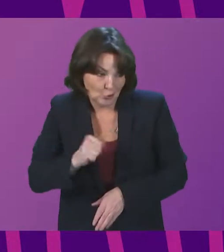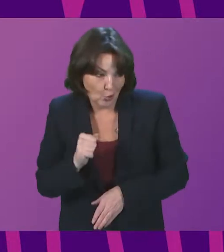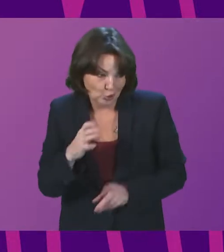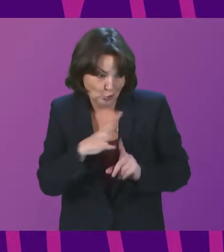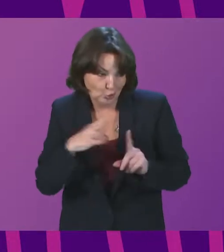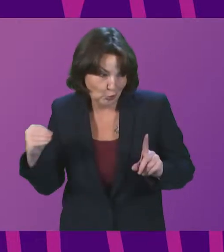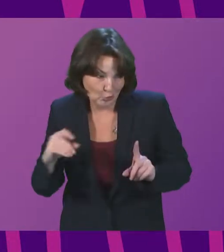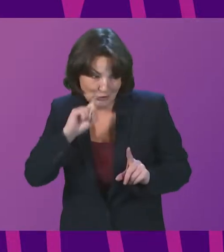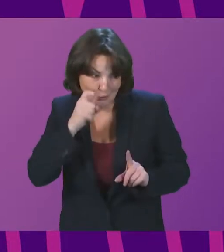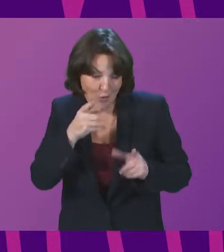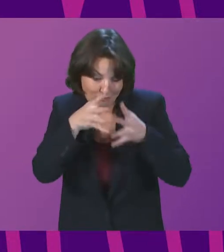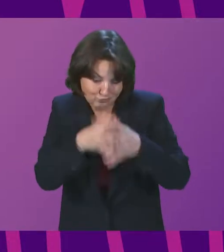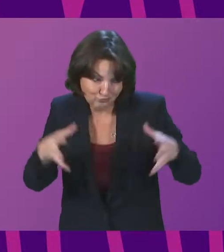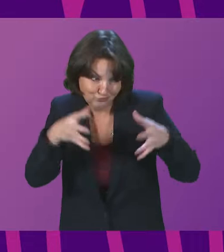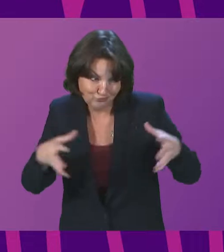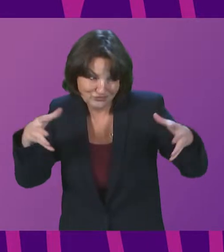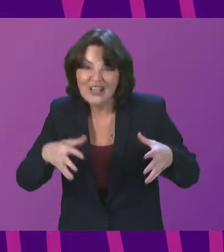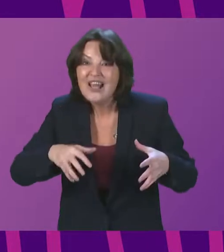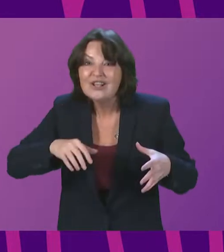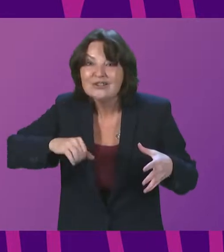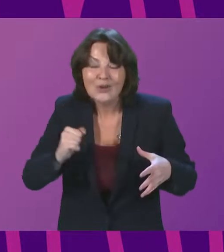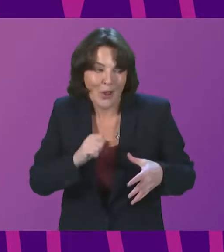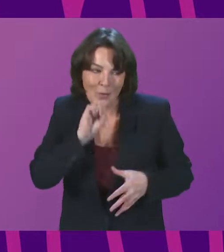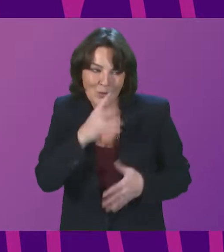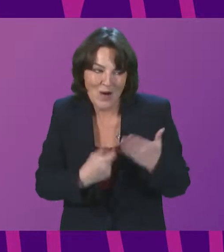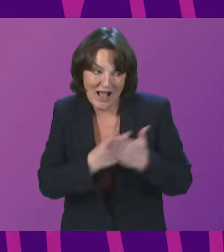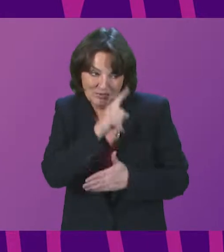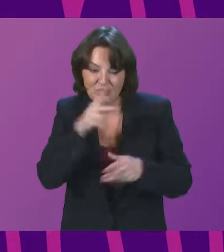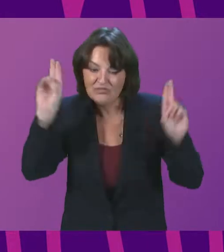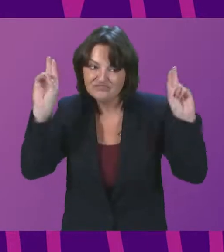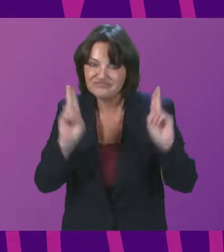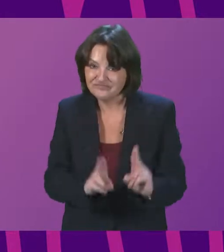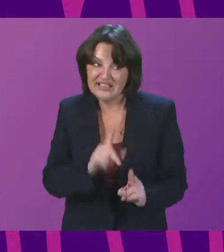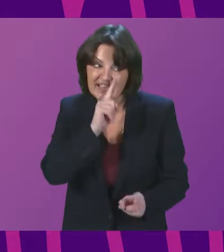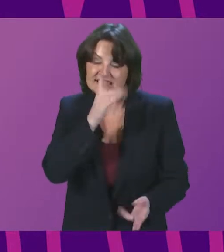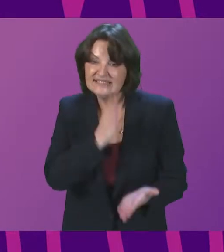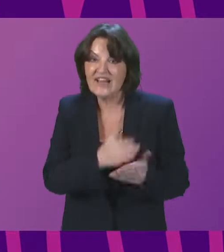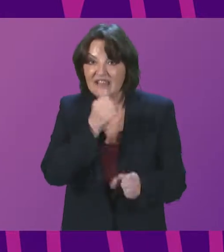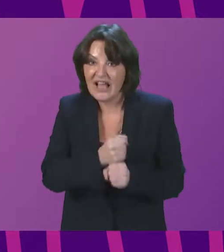fortunes across the country.